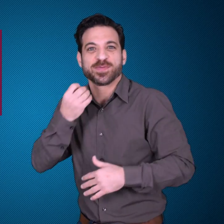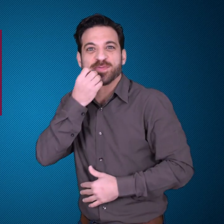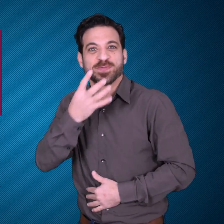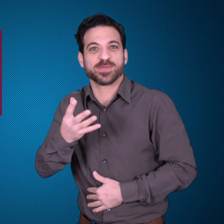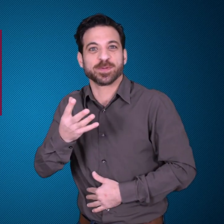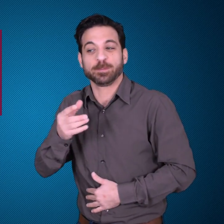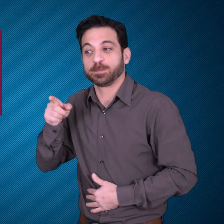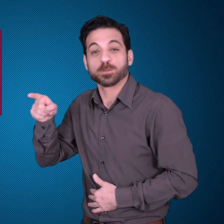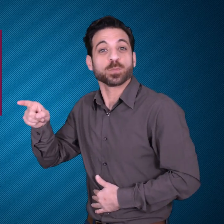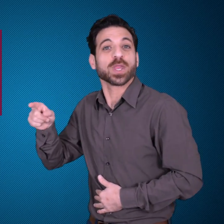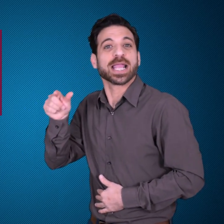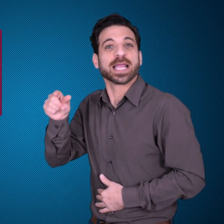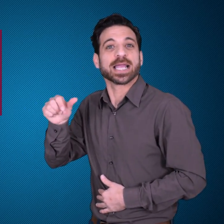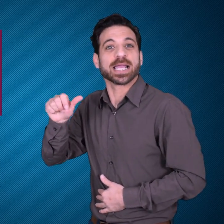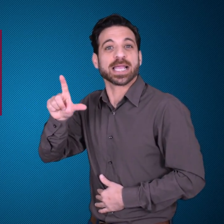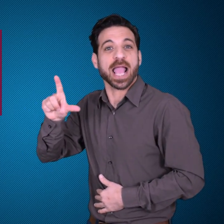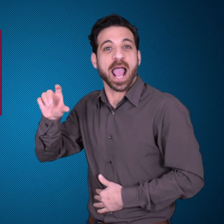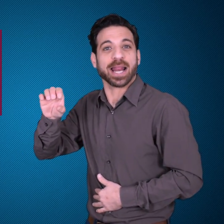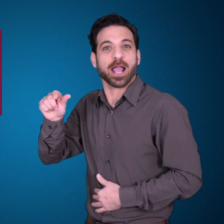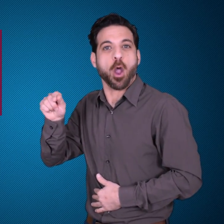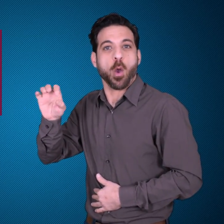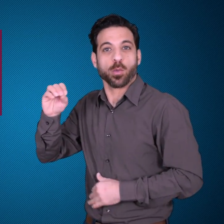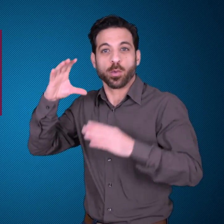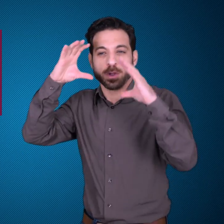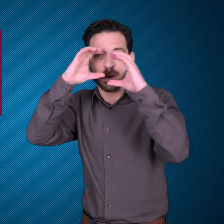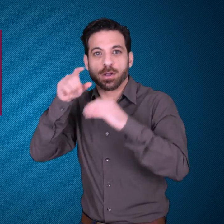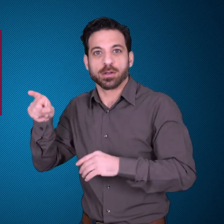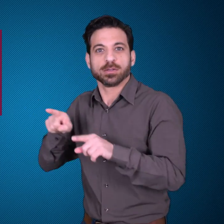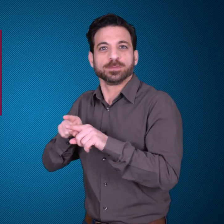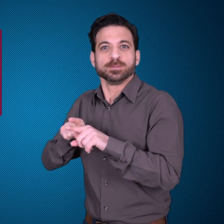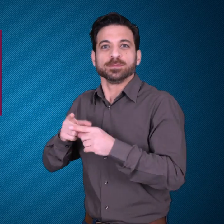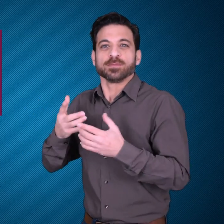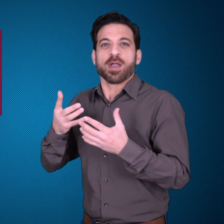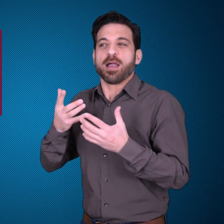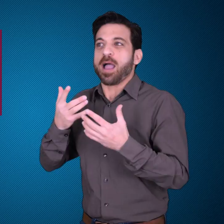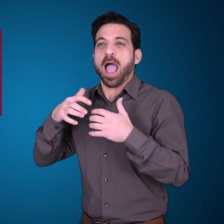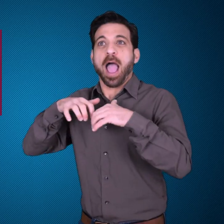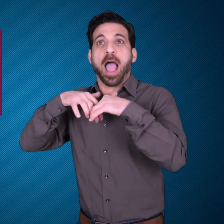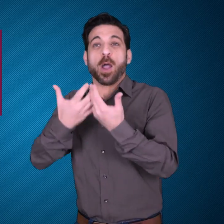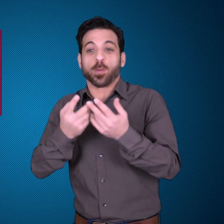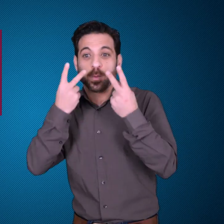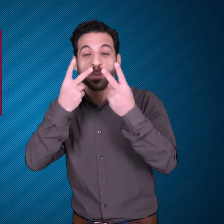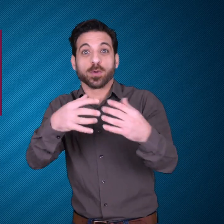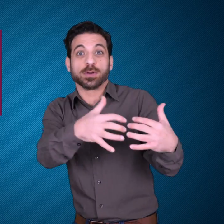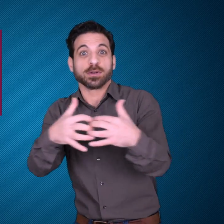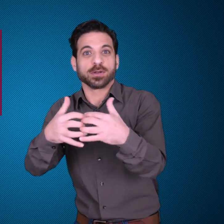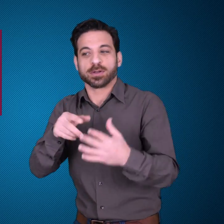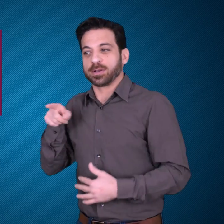touch. Gallego is grateful for being able